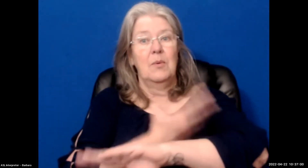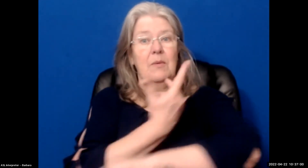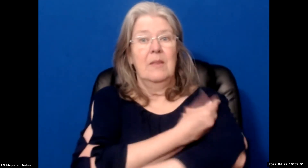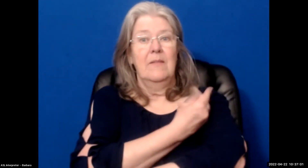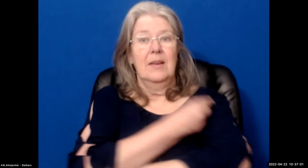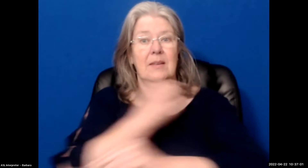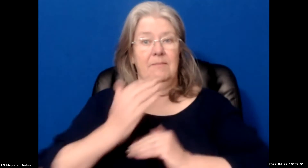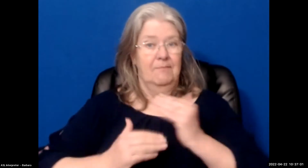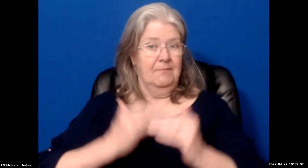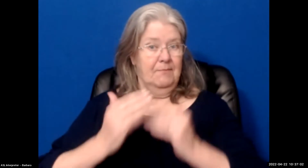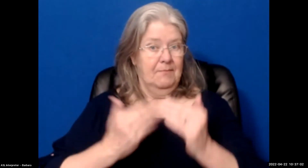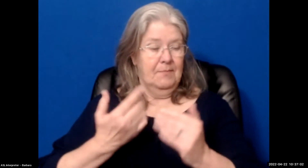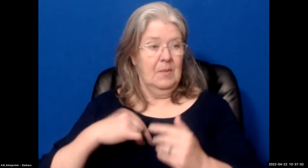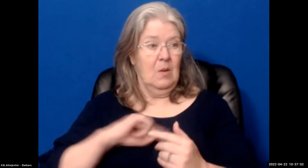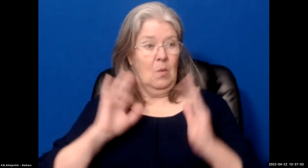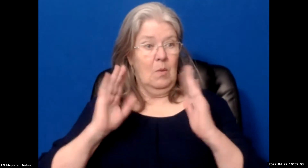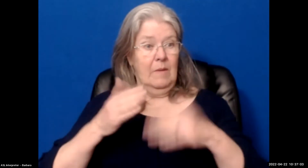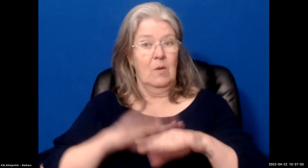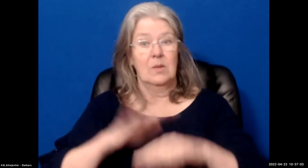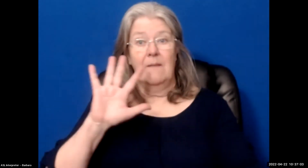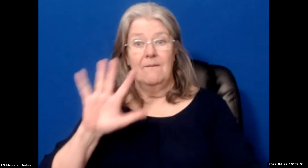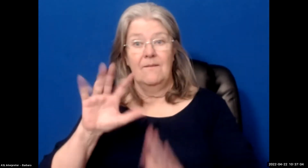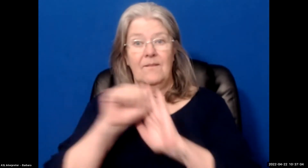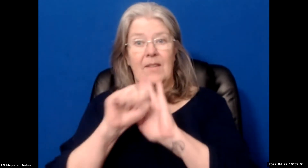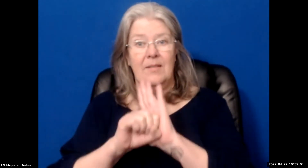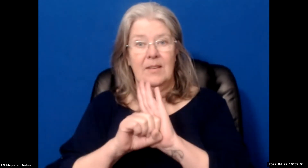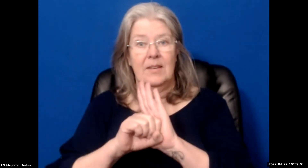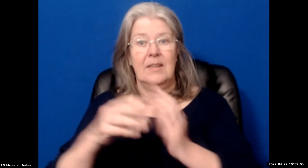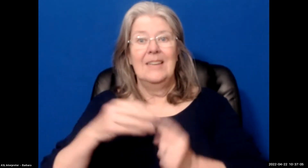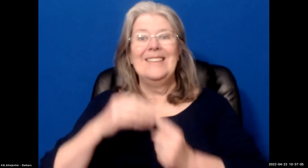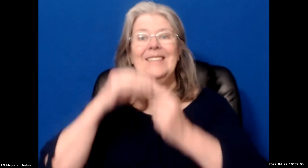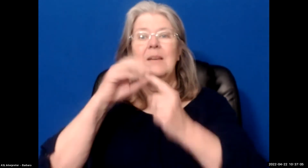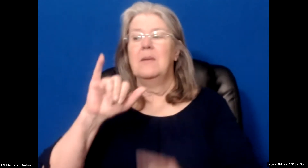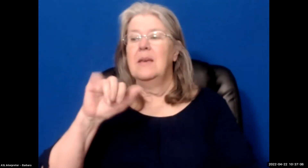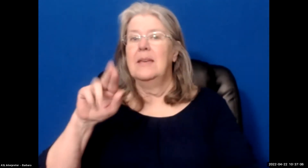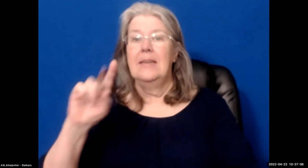We target five states, except for Indiana.